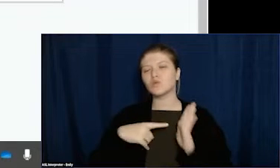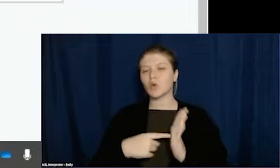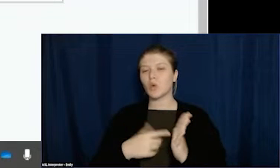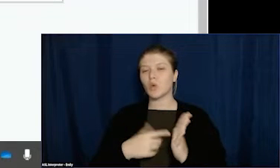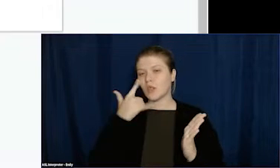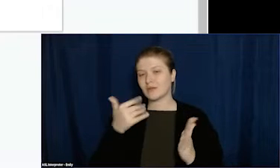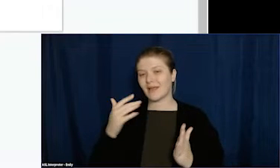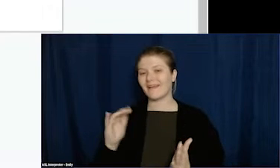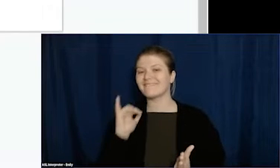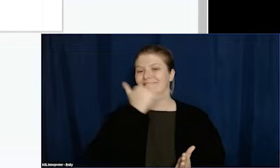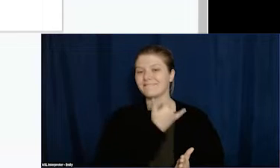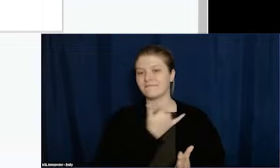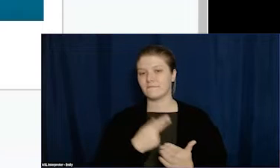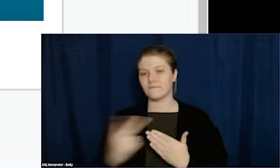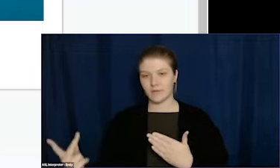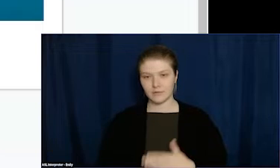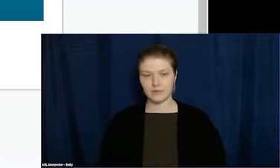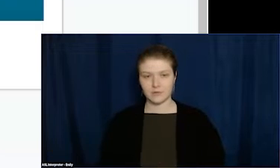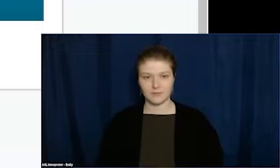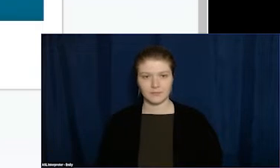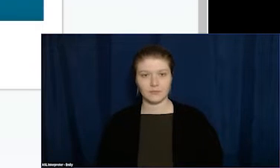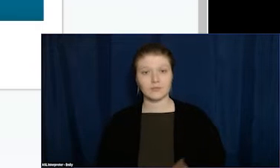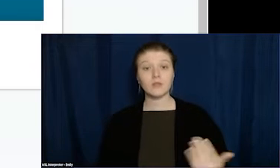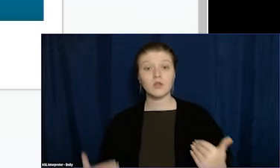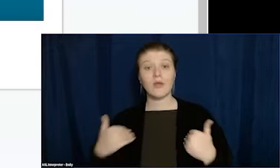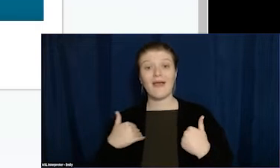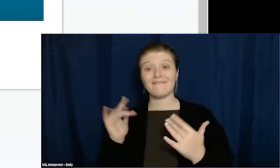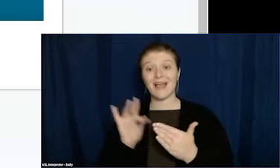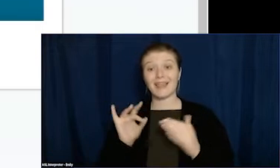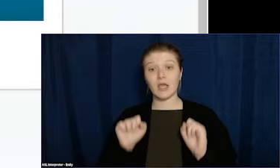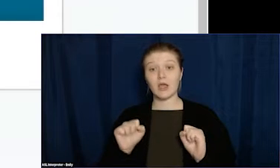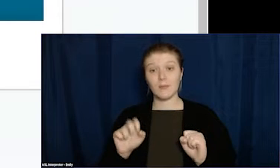So I'm going to upload a document that has a clickable URL in it. That is not allowed on the PAPPG.